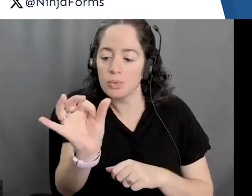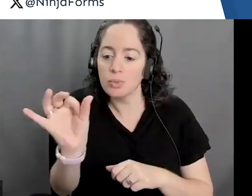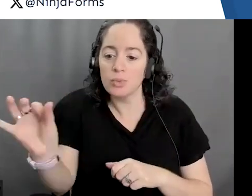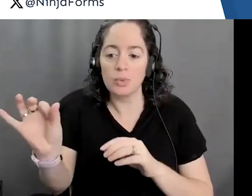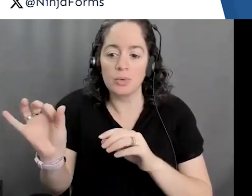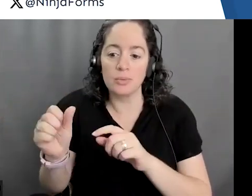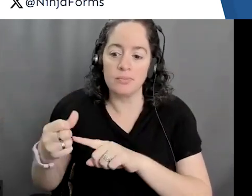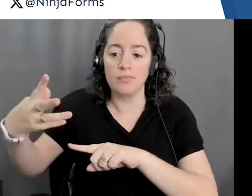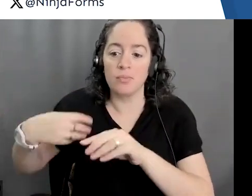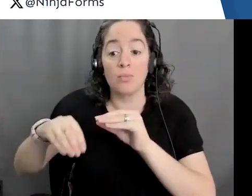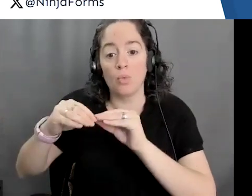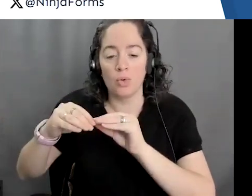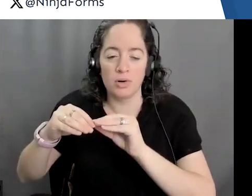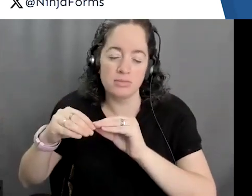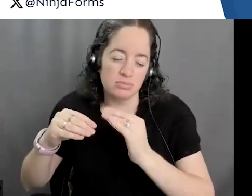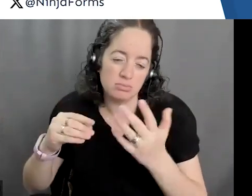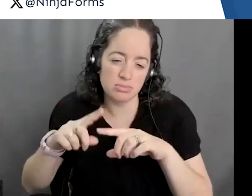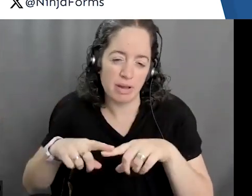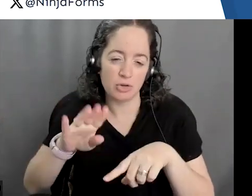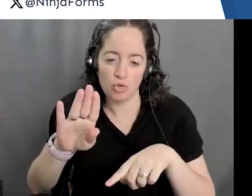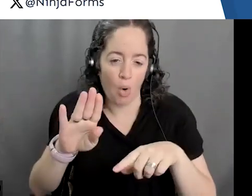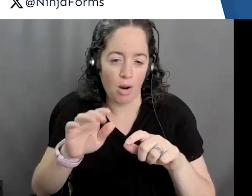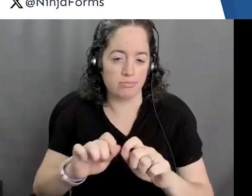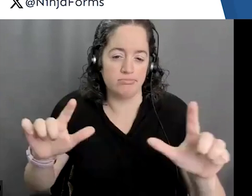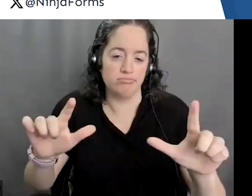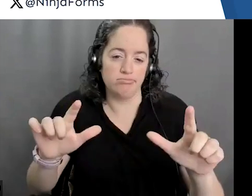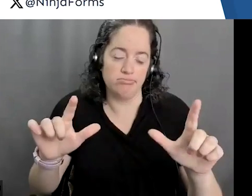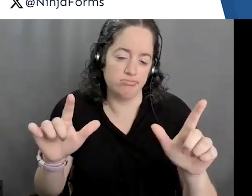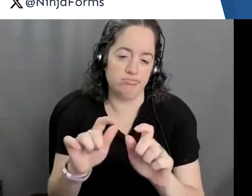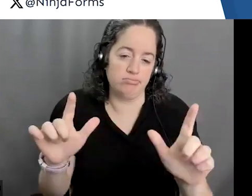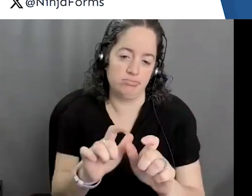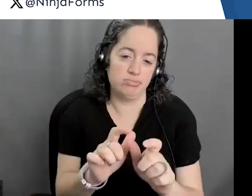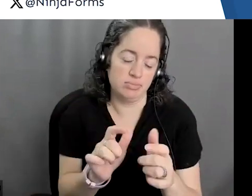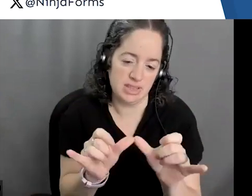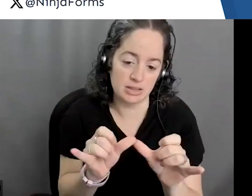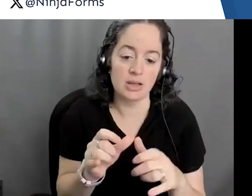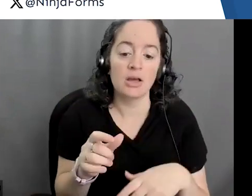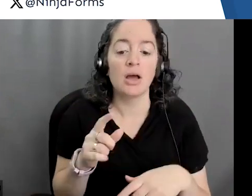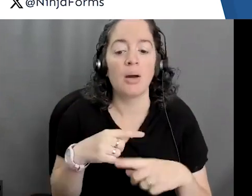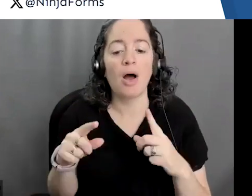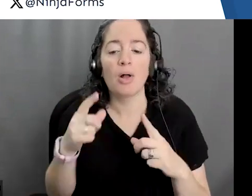but there is an icon that looks like a globe and it should say interpretation next to it.